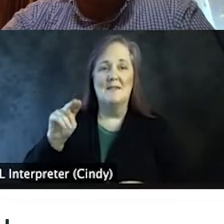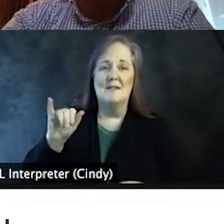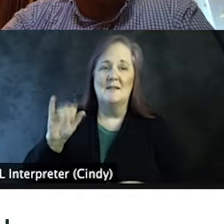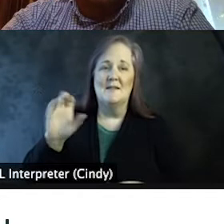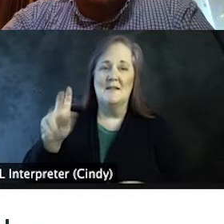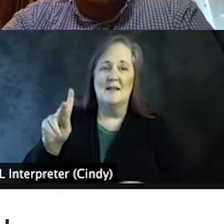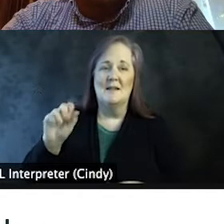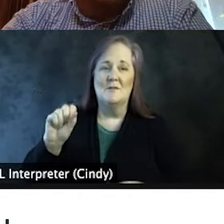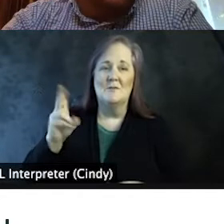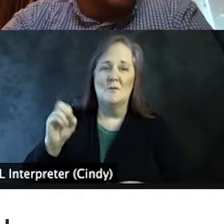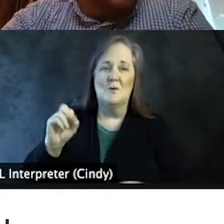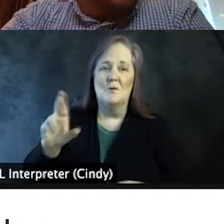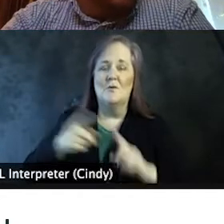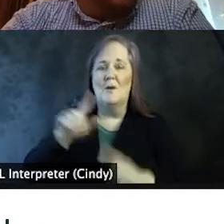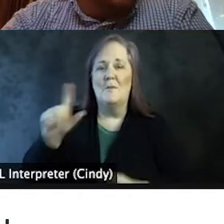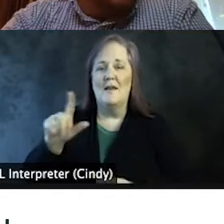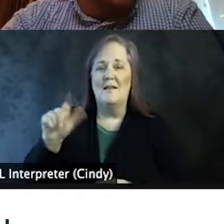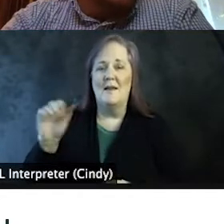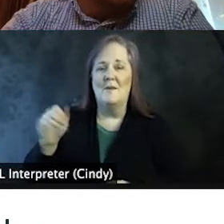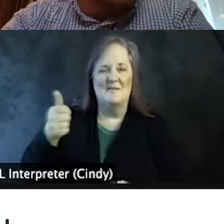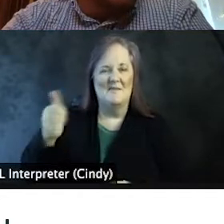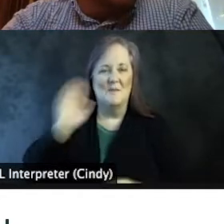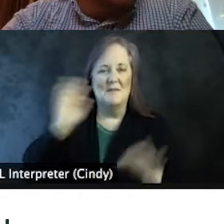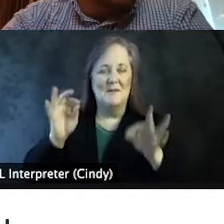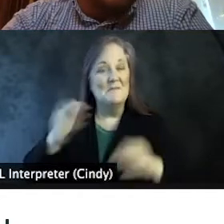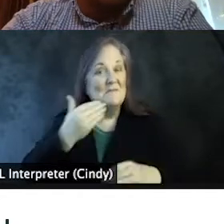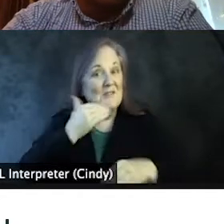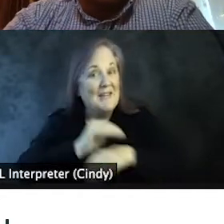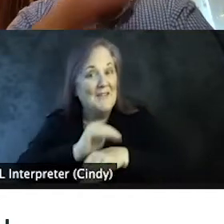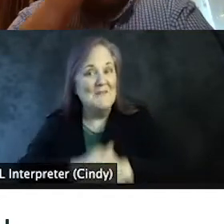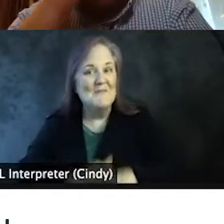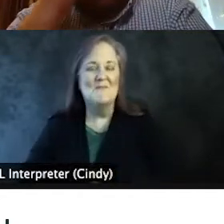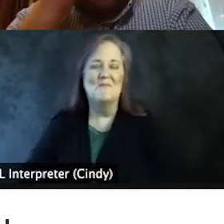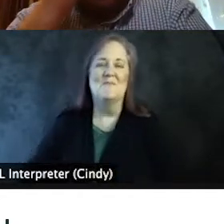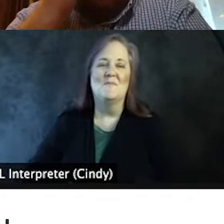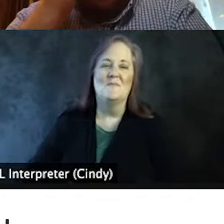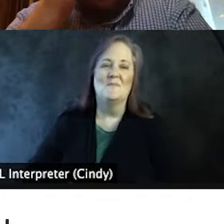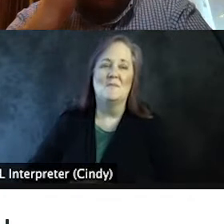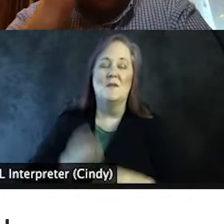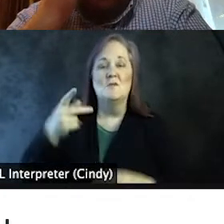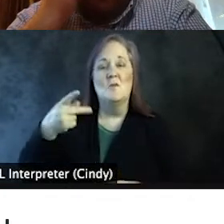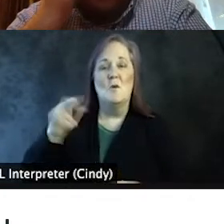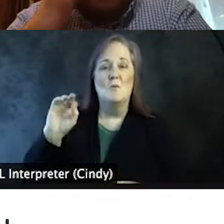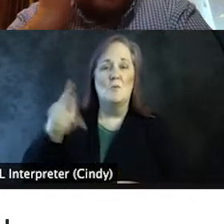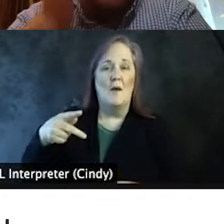And one of the changes where this has a bigger effect would be for preregistration,